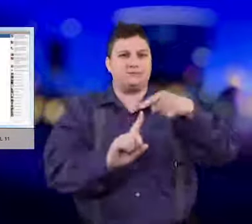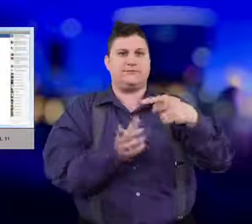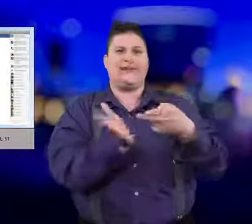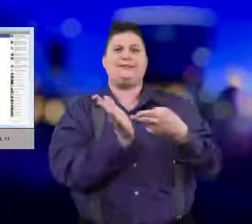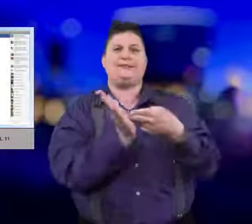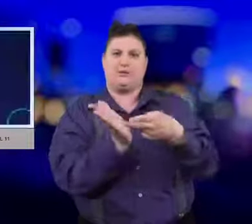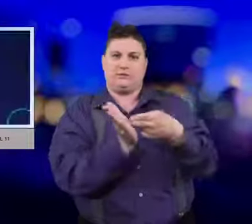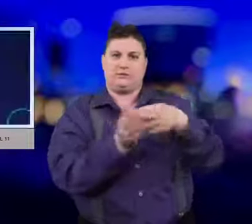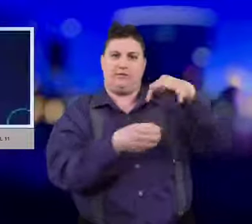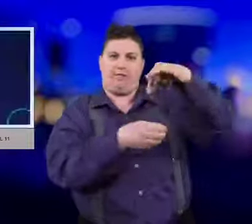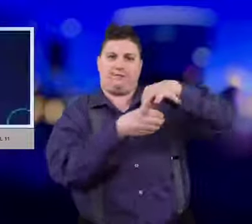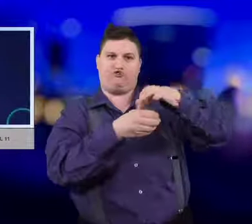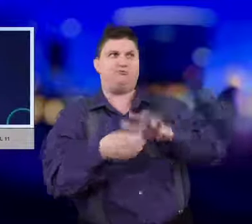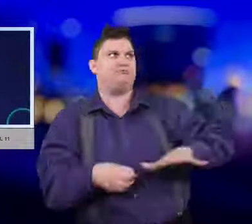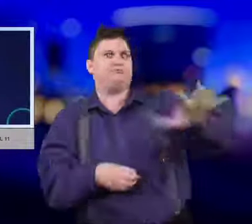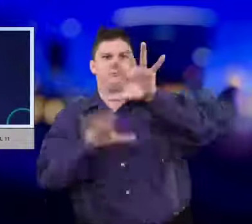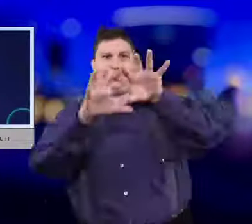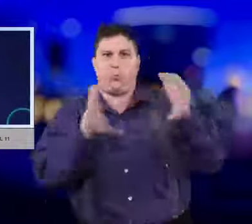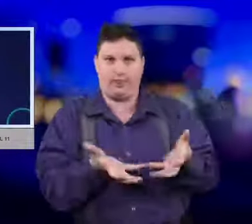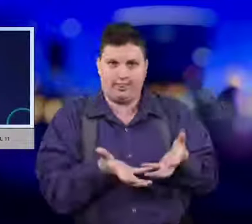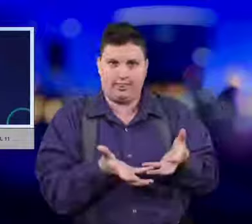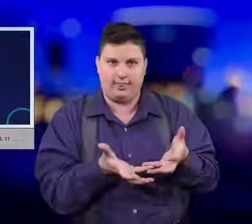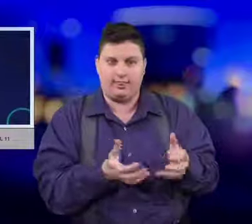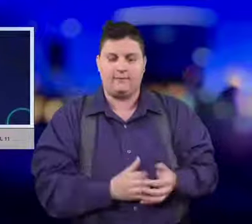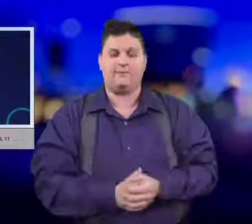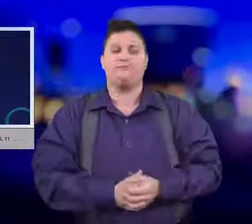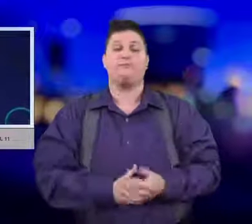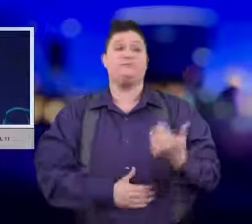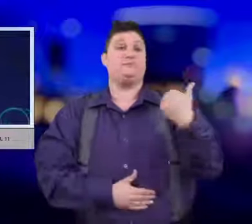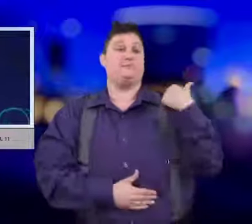the integrity of elections around the world.